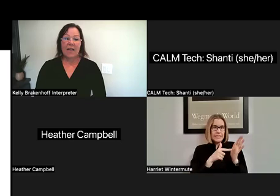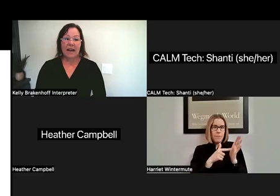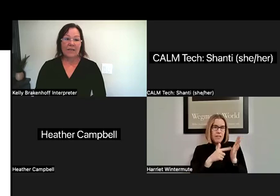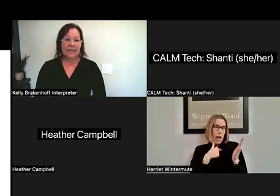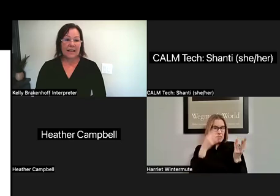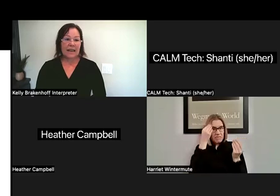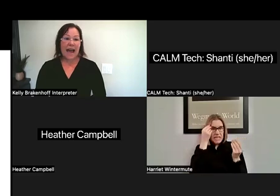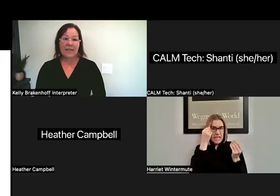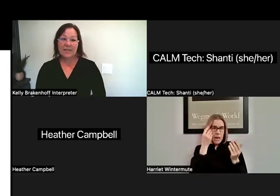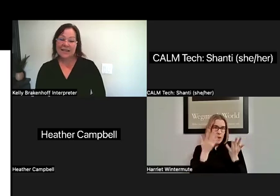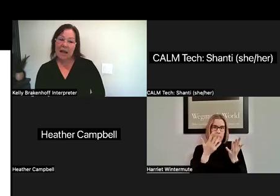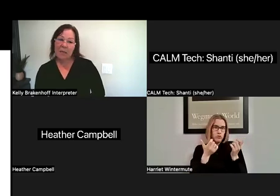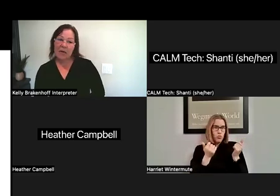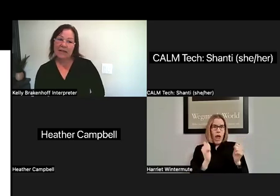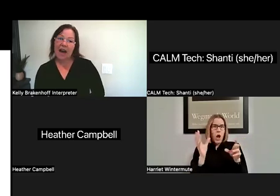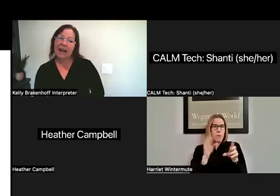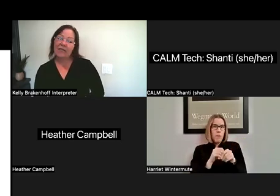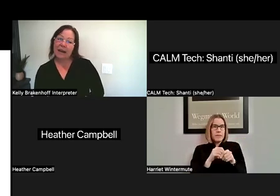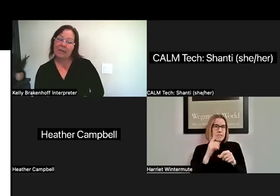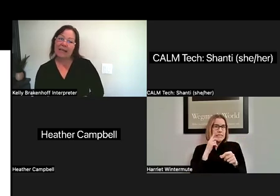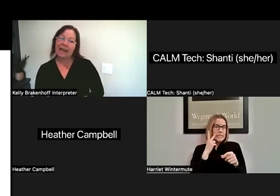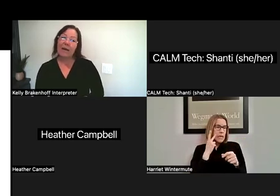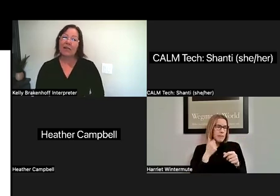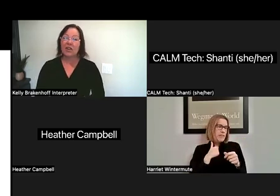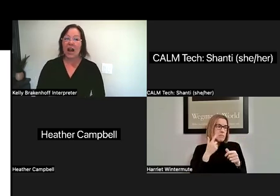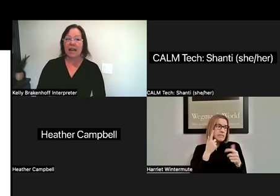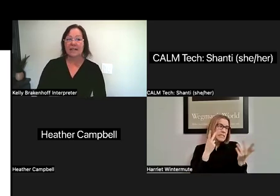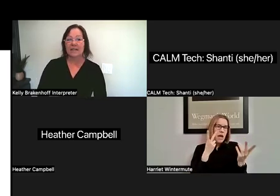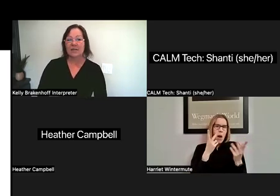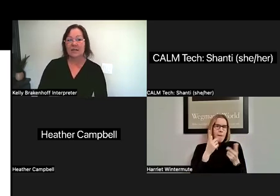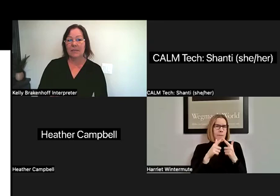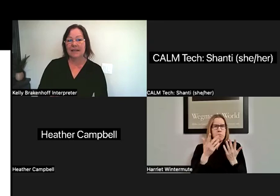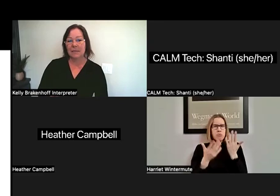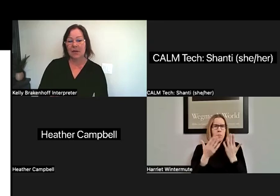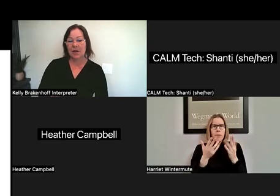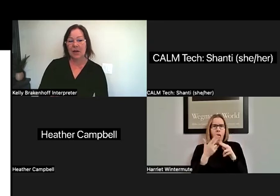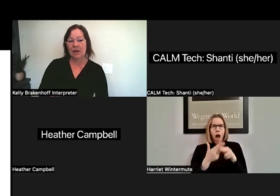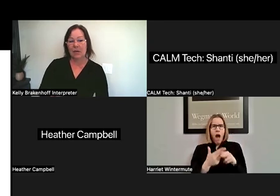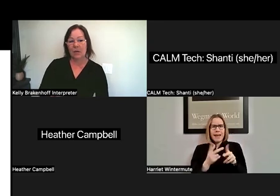that I've seen Heather's example, it's, kind of made me think about trying to do something similar